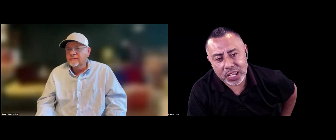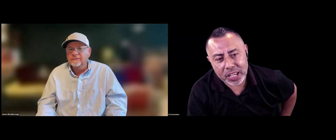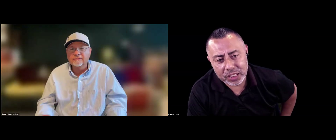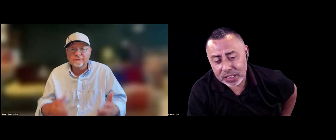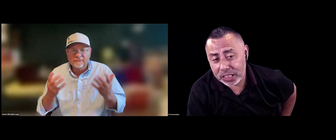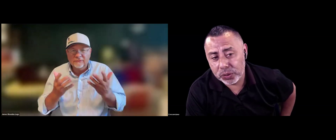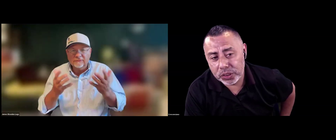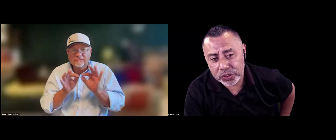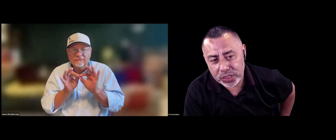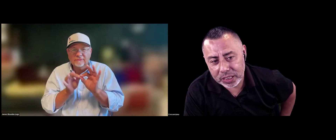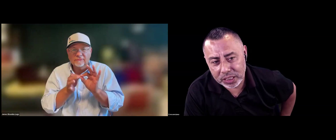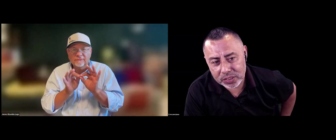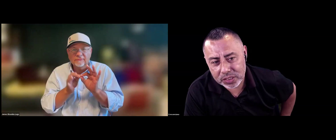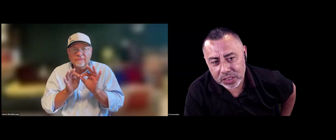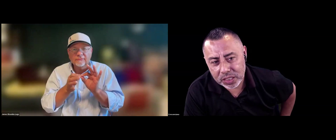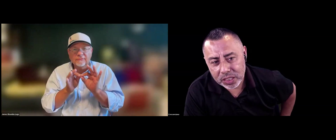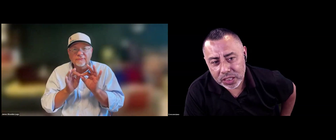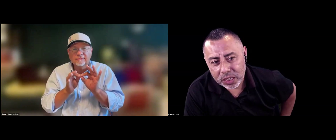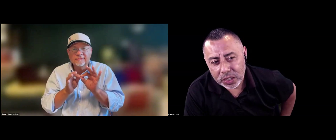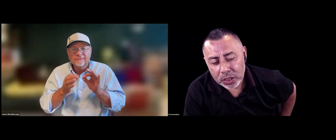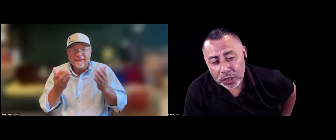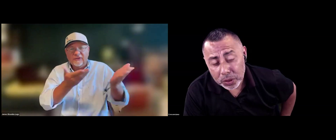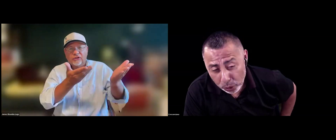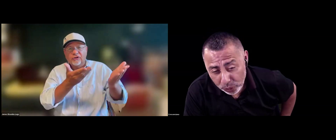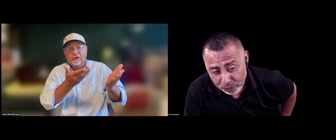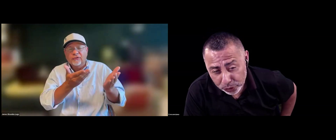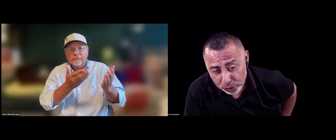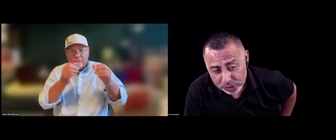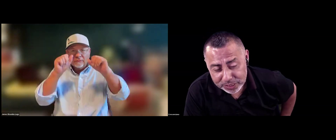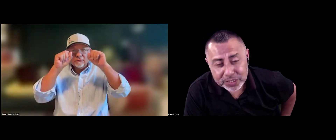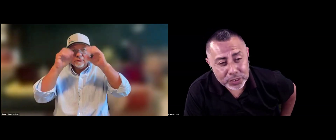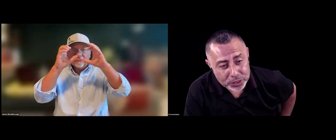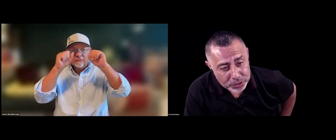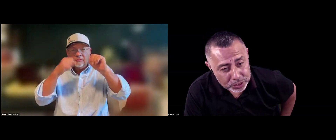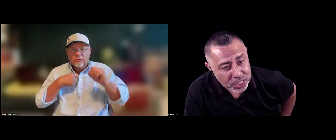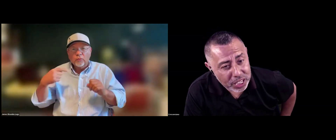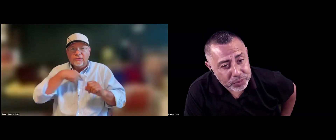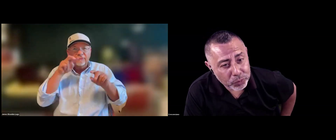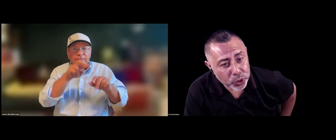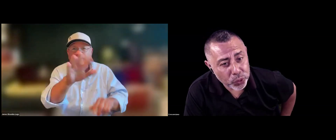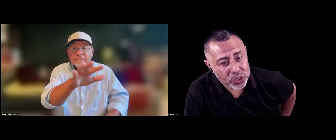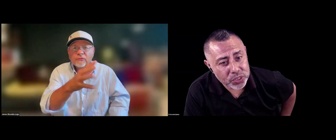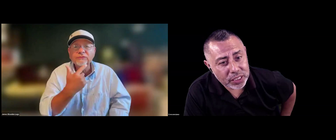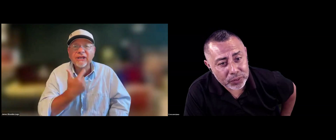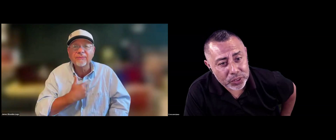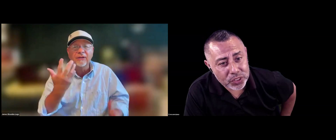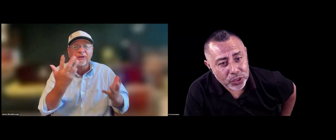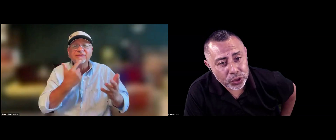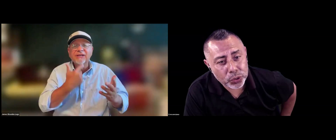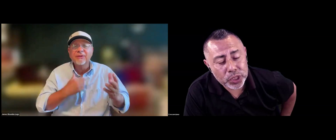Okay. Okay. Many times when I go places, communication is lacking and I don't understand things. However, Sometimes I will notice sign language.